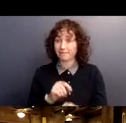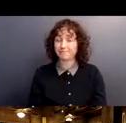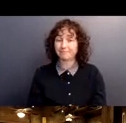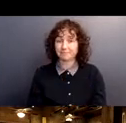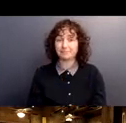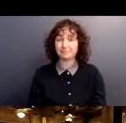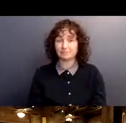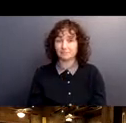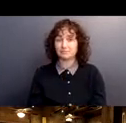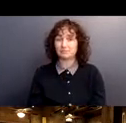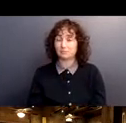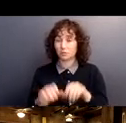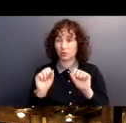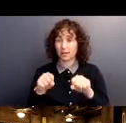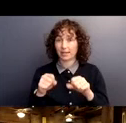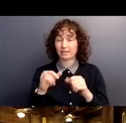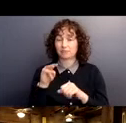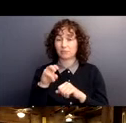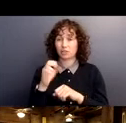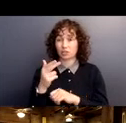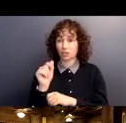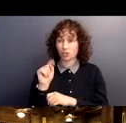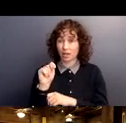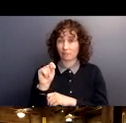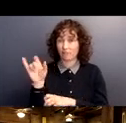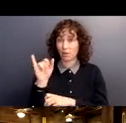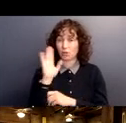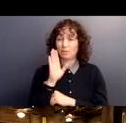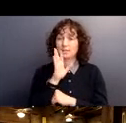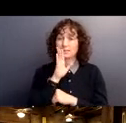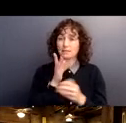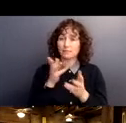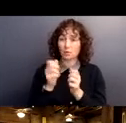you can turn your attention to the chat And we'll also be speaking with our panelists.